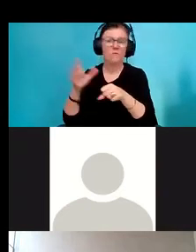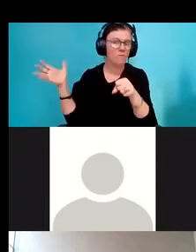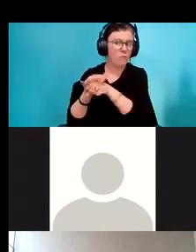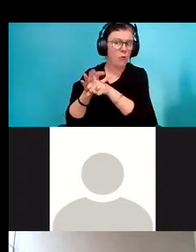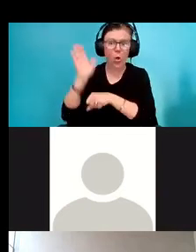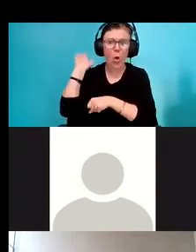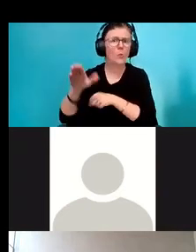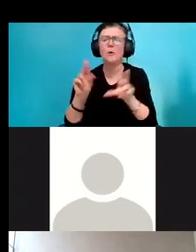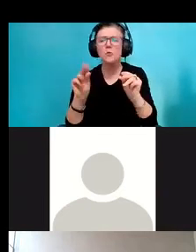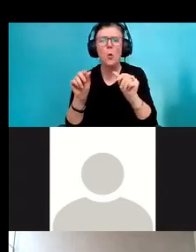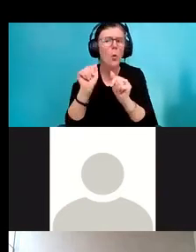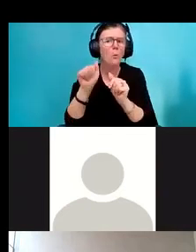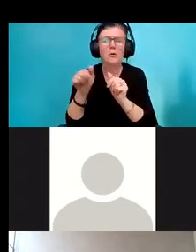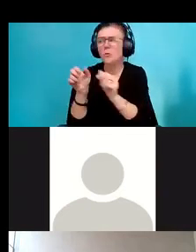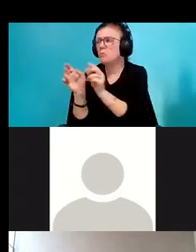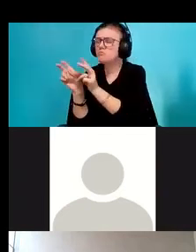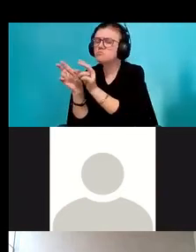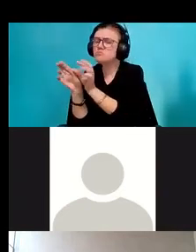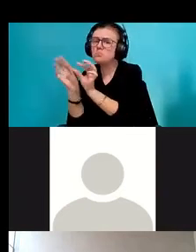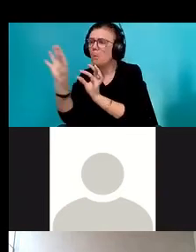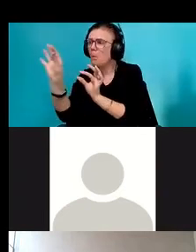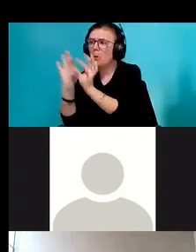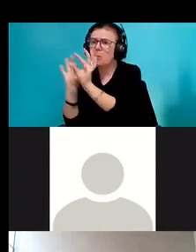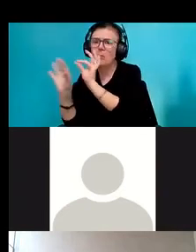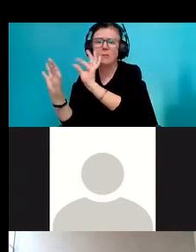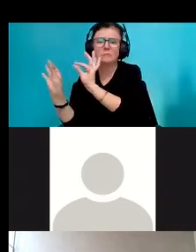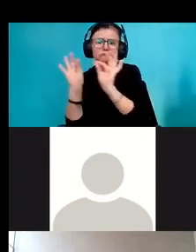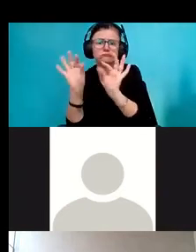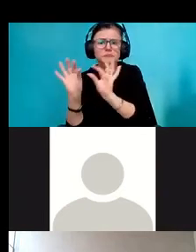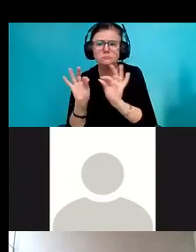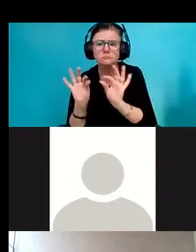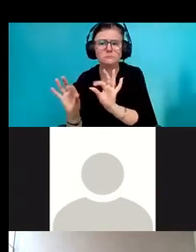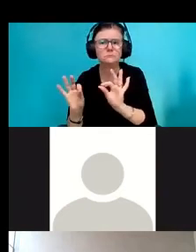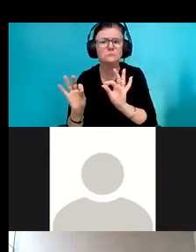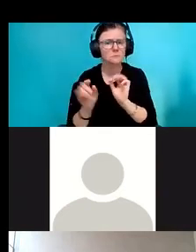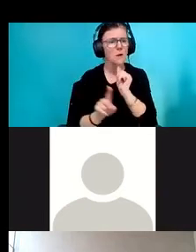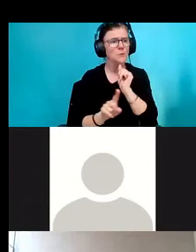I would definitely give most of the space to the activities